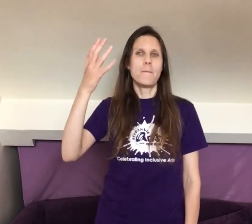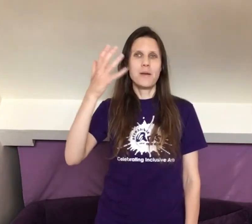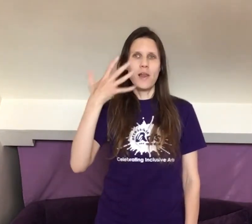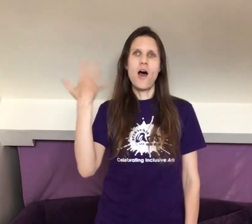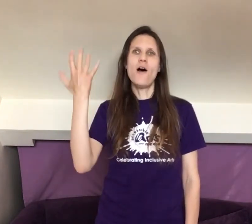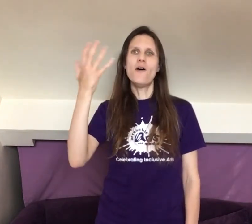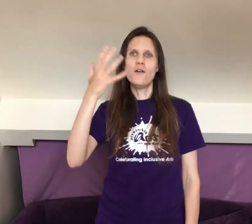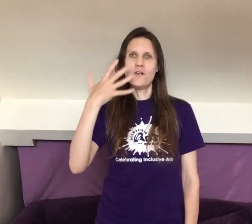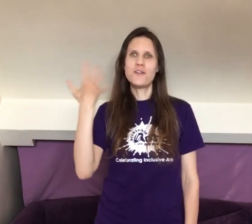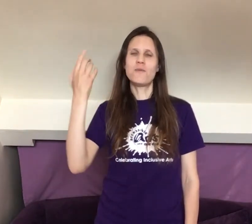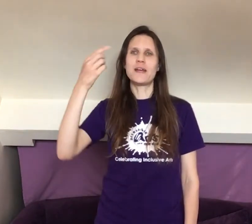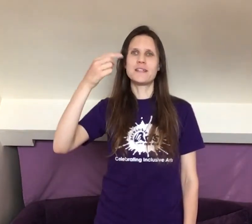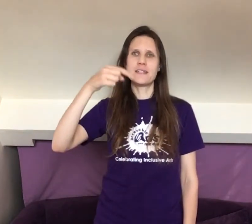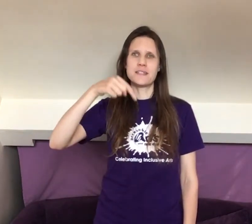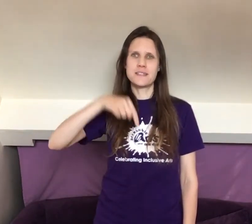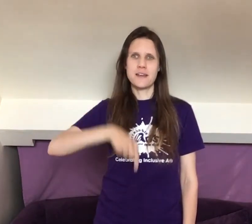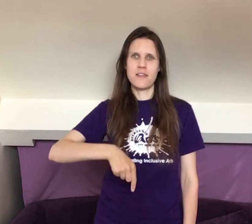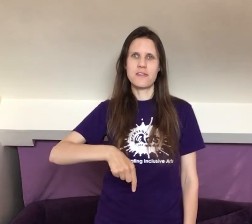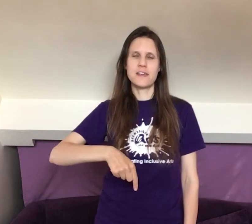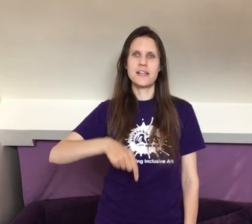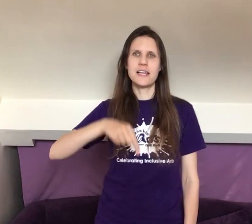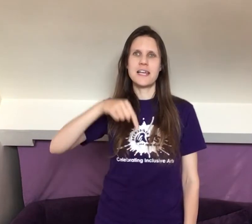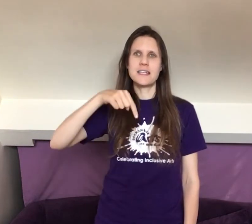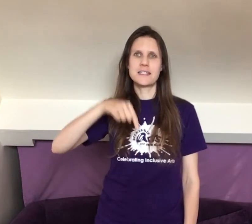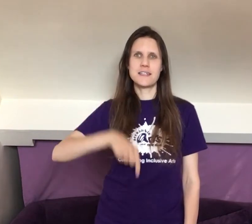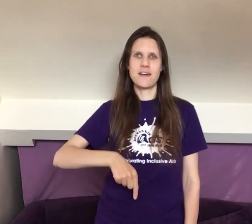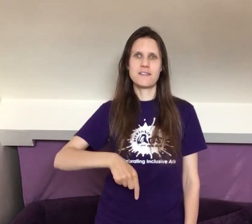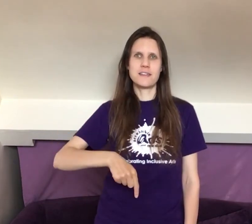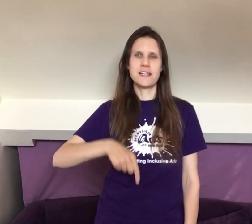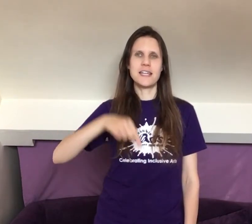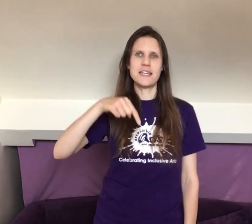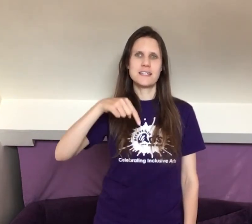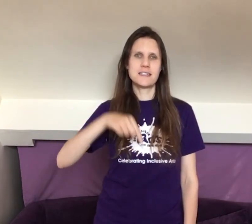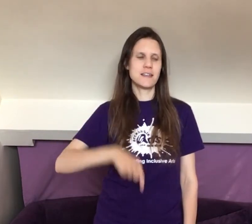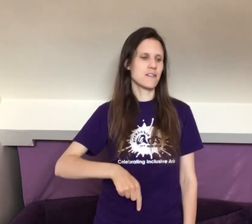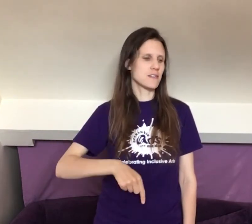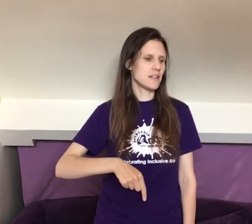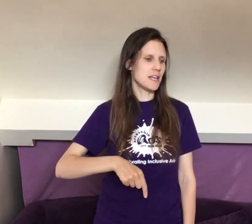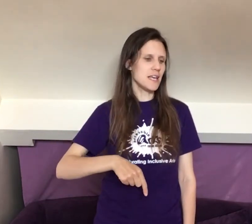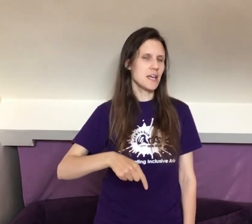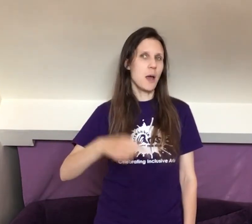Blow the wind southerly, southerly, southerly,